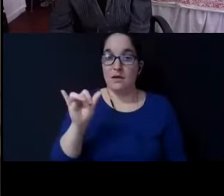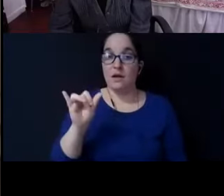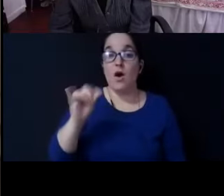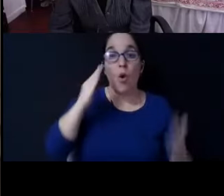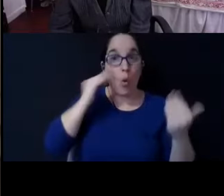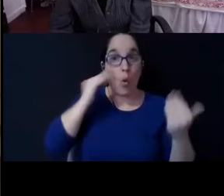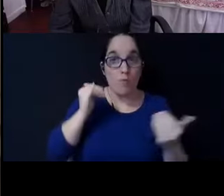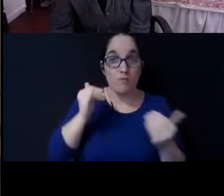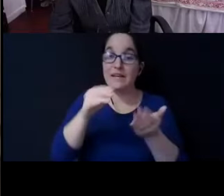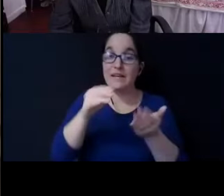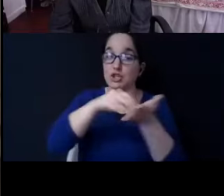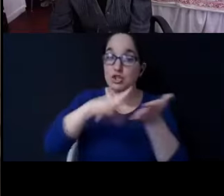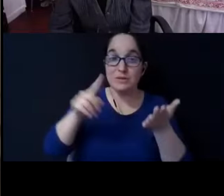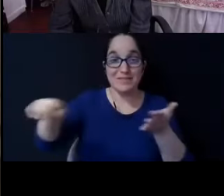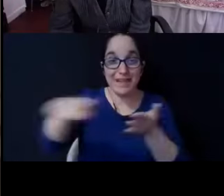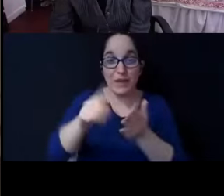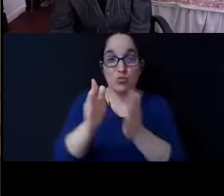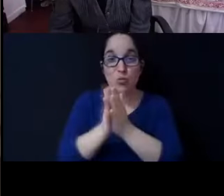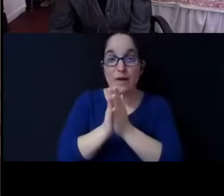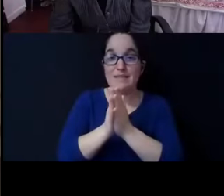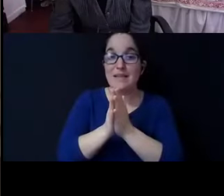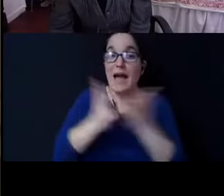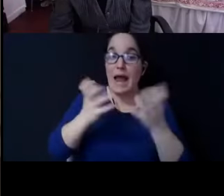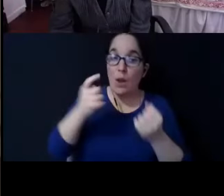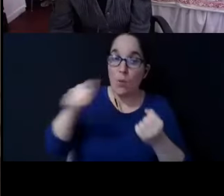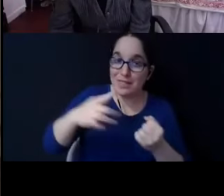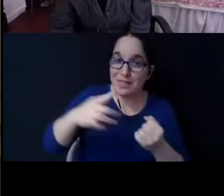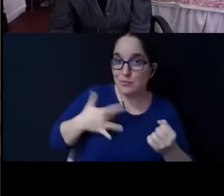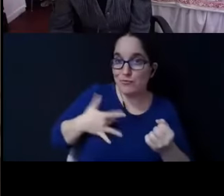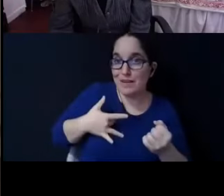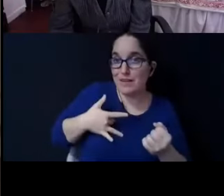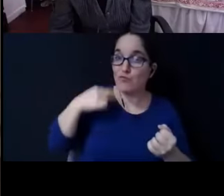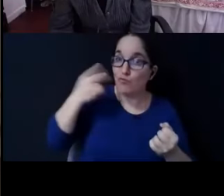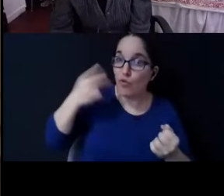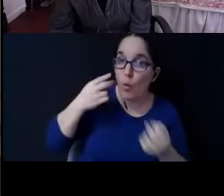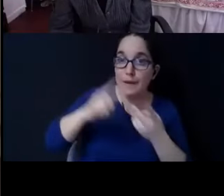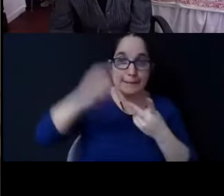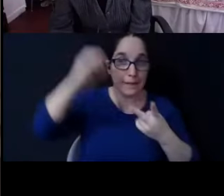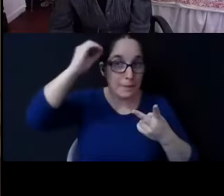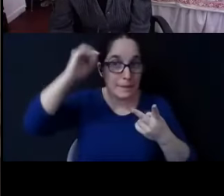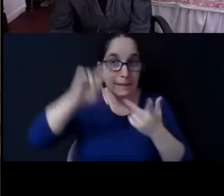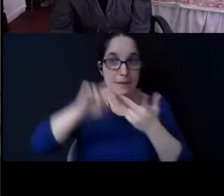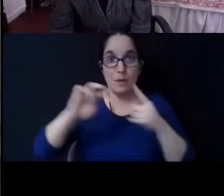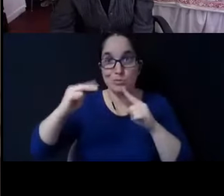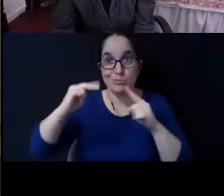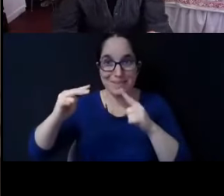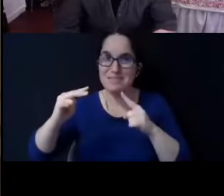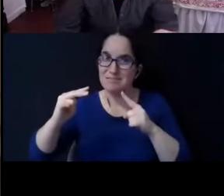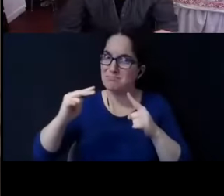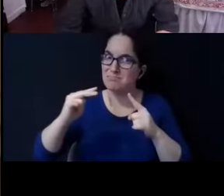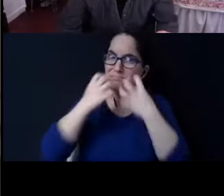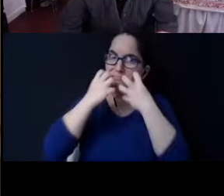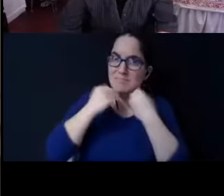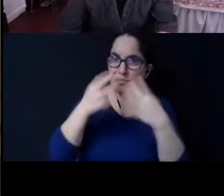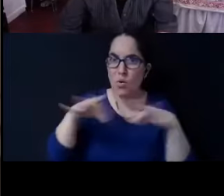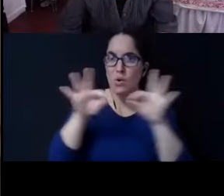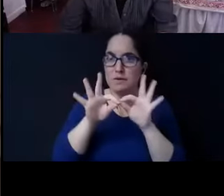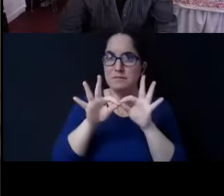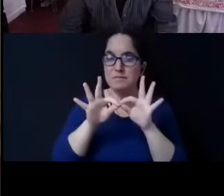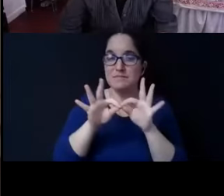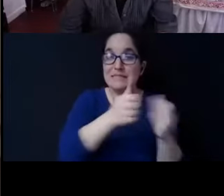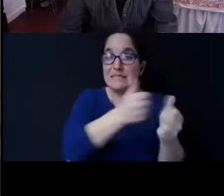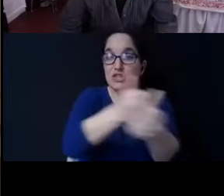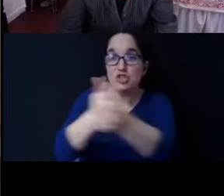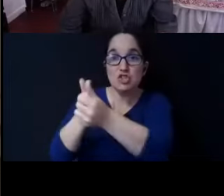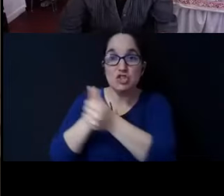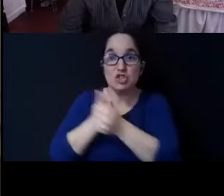they, their voice—their voice and their opinion has a weight in class and everyone is unique, so